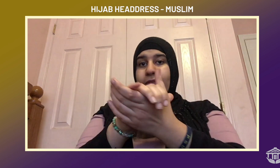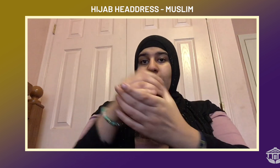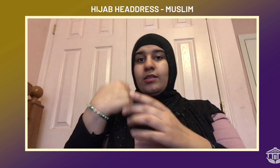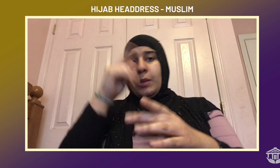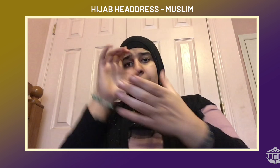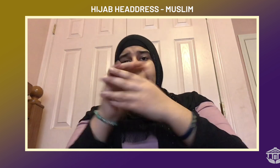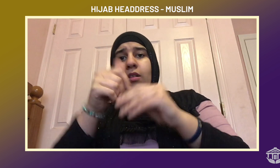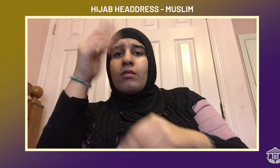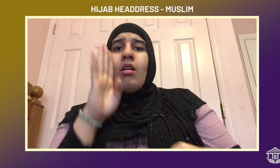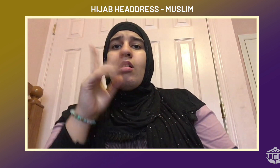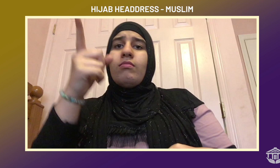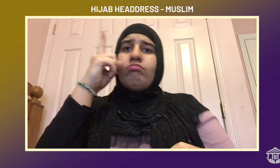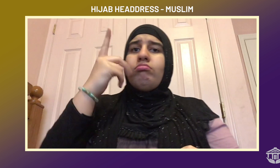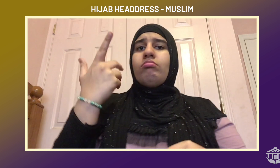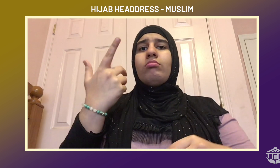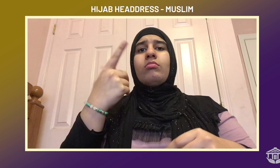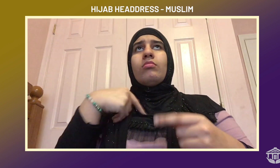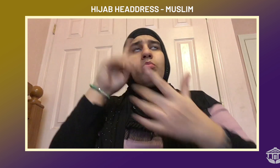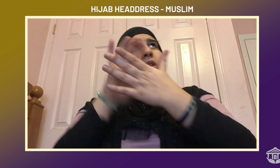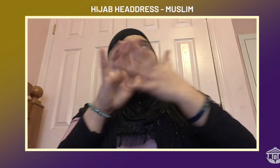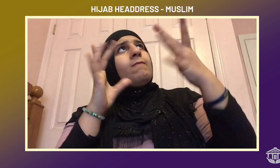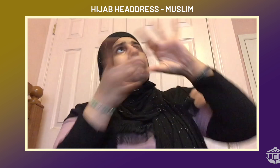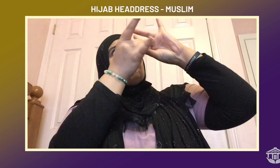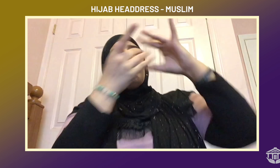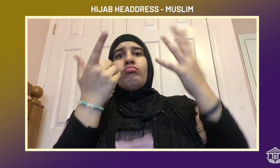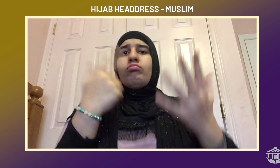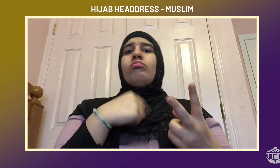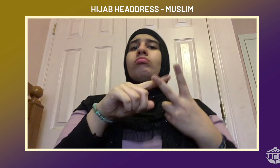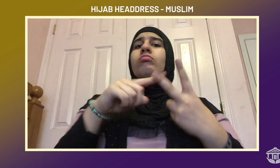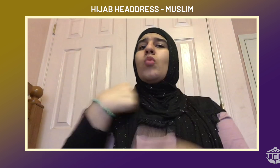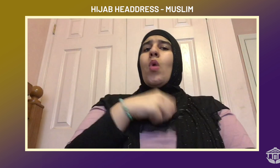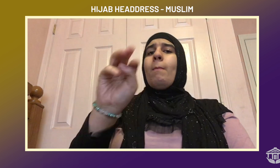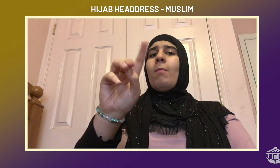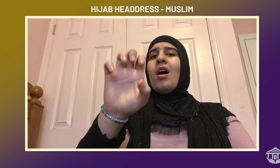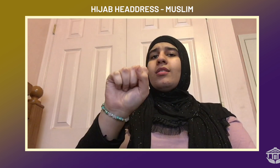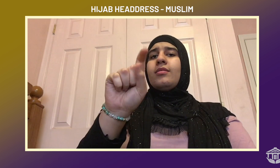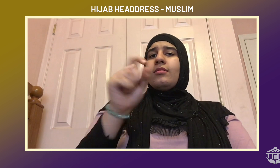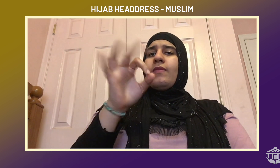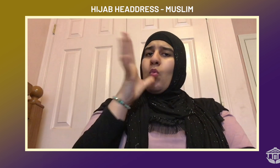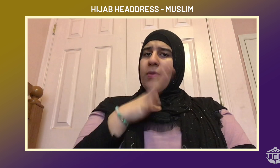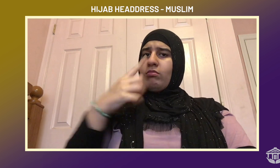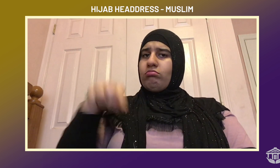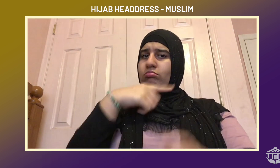We wear it in part to show our belief in God the importance of our connection with Allah. It is a